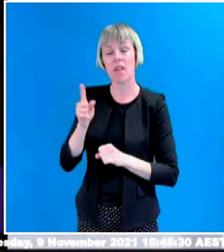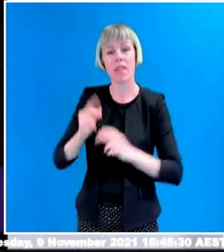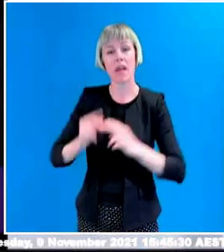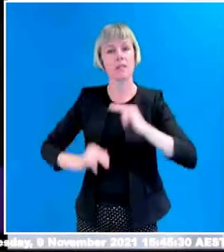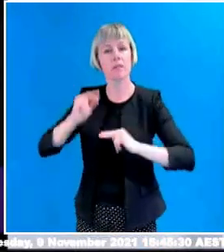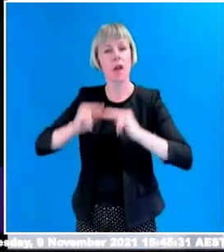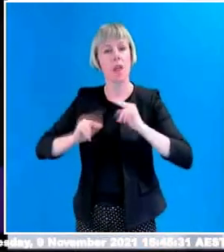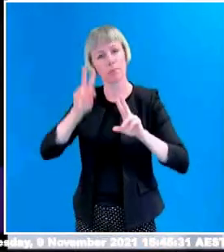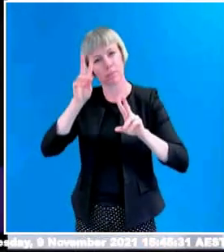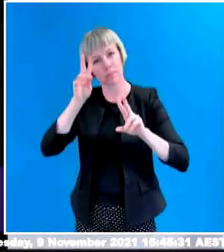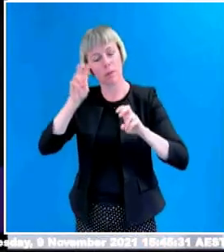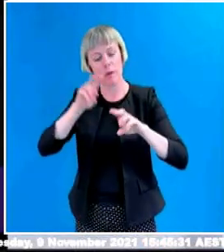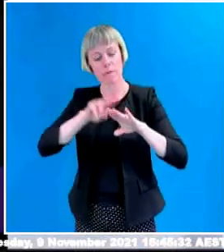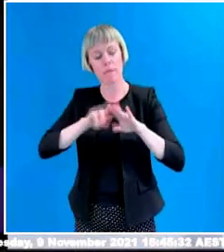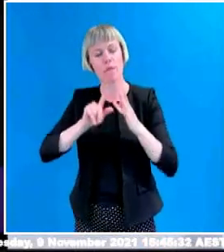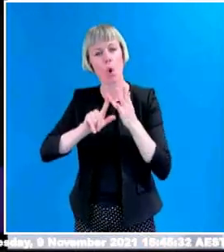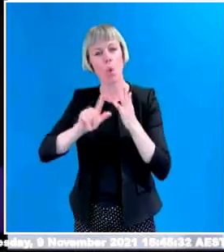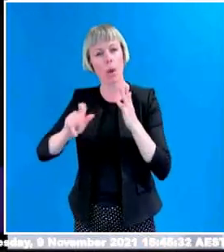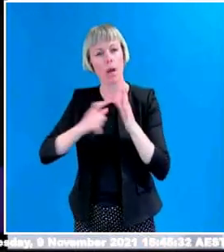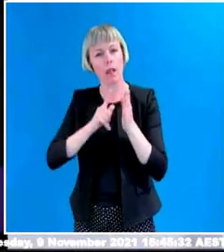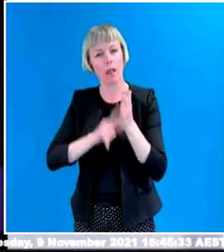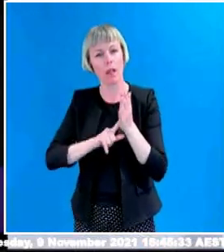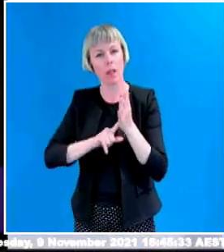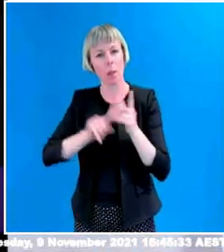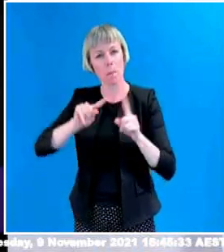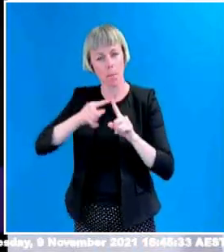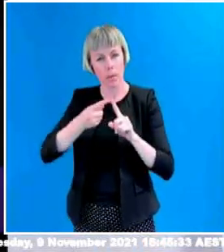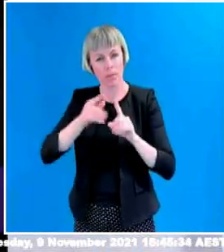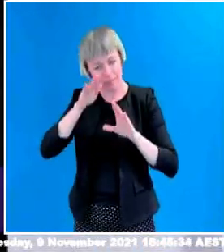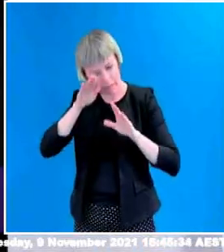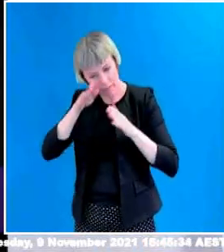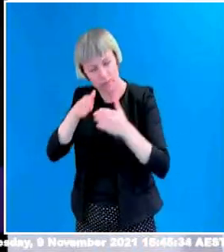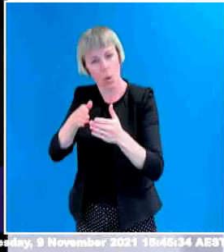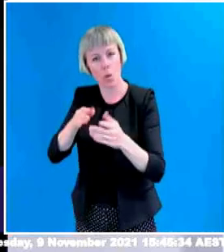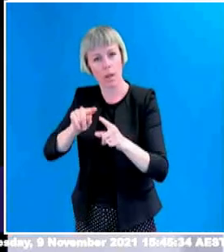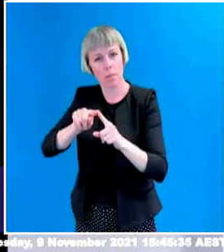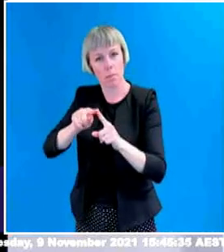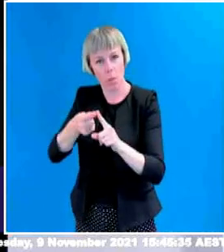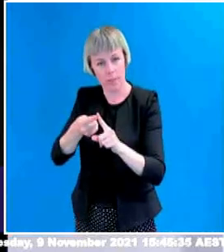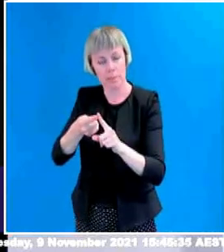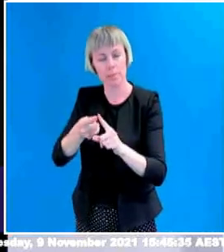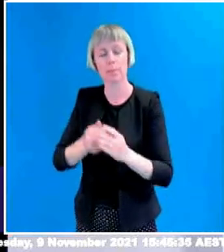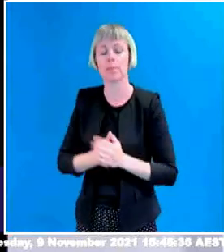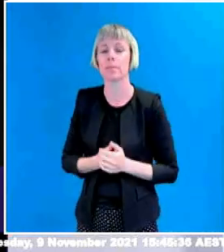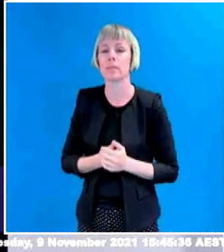This picks up a concept in article 33 of the CRPD.